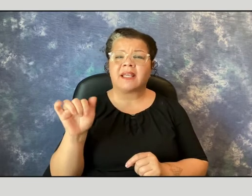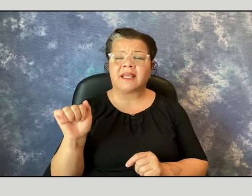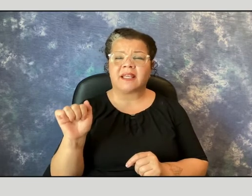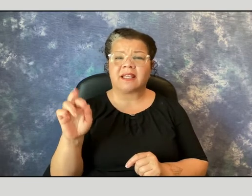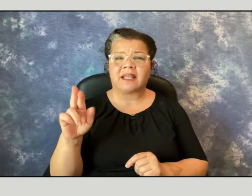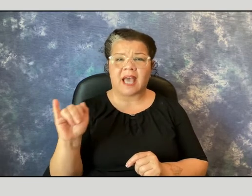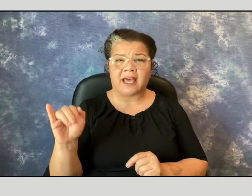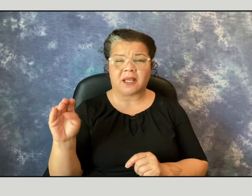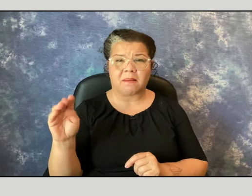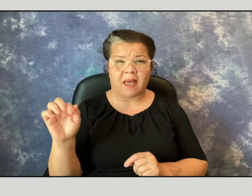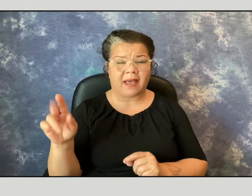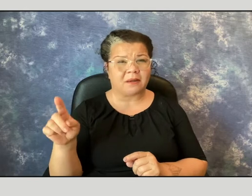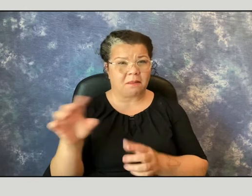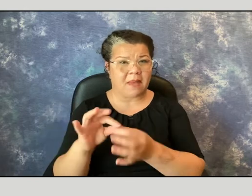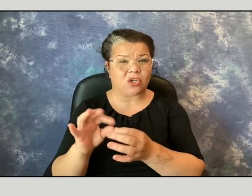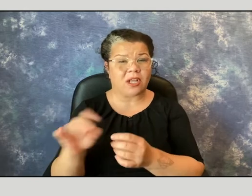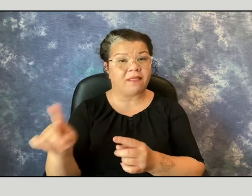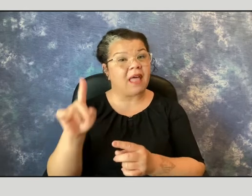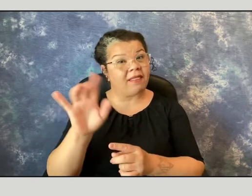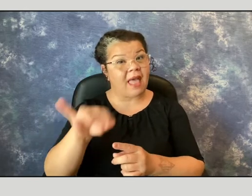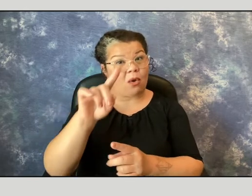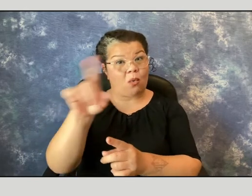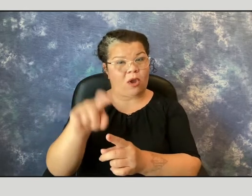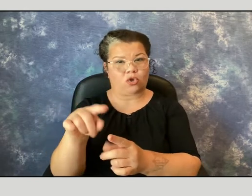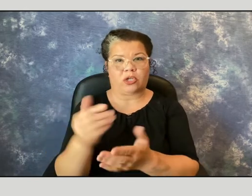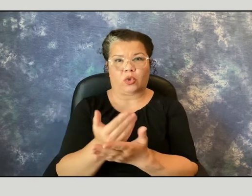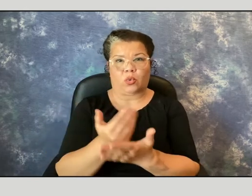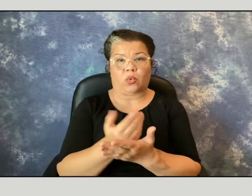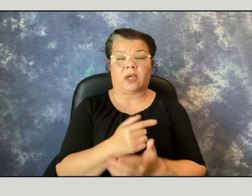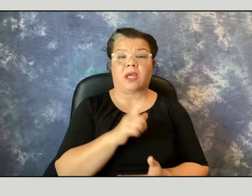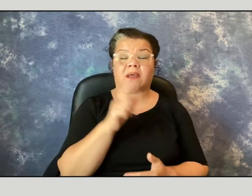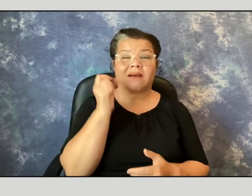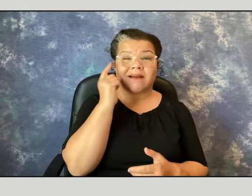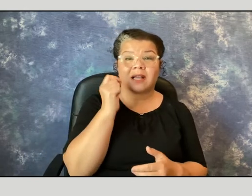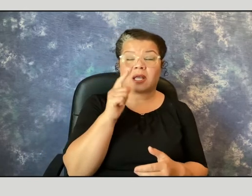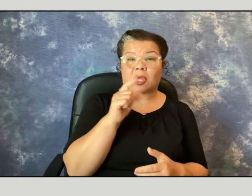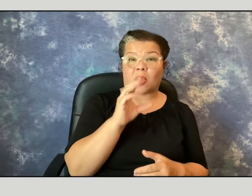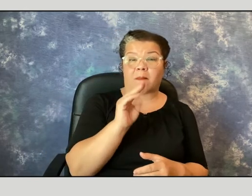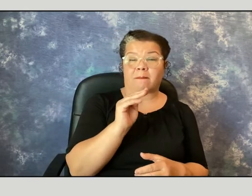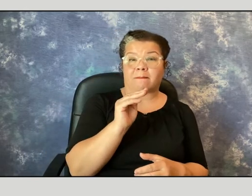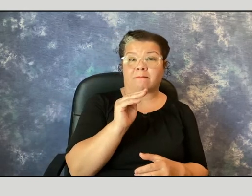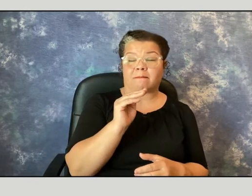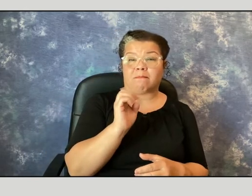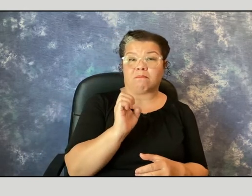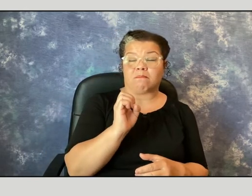It was actually Luis Munoz Marin who argued that the question should be removed from the census